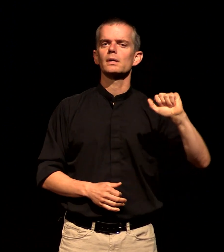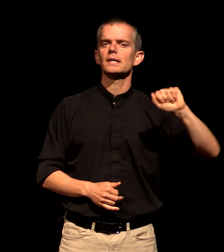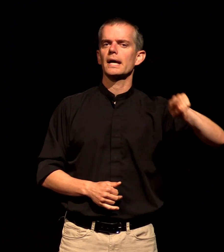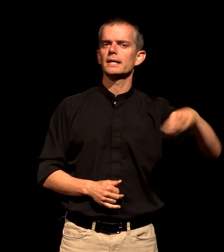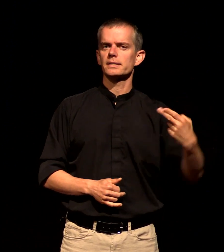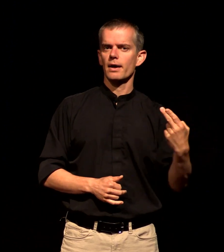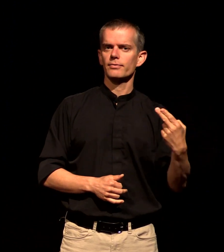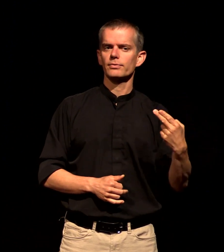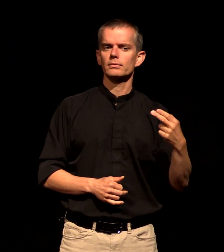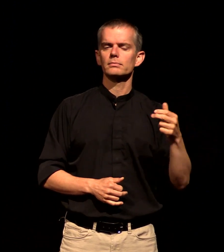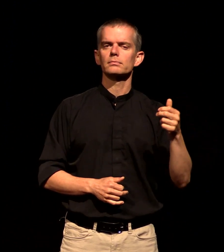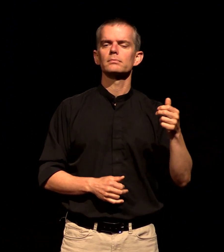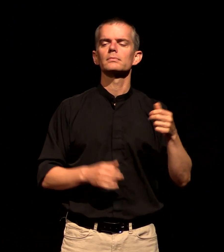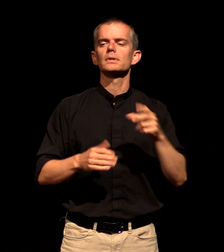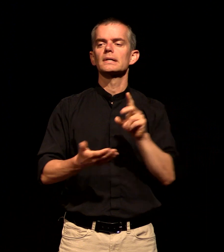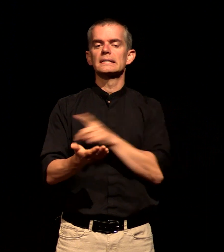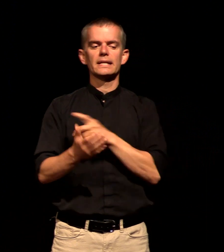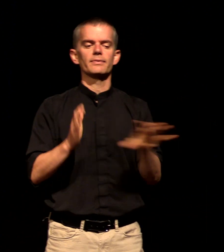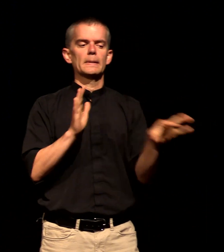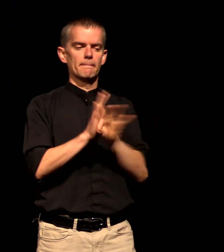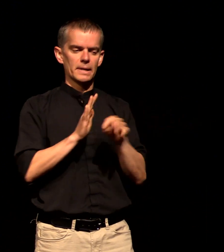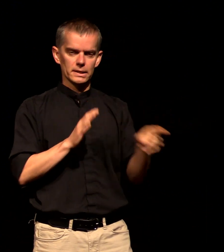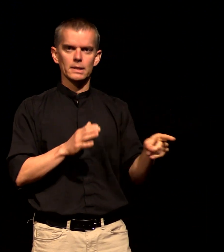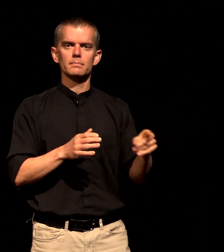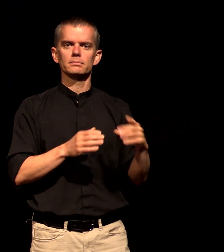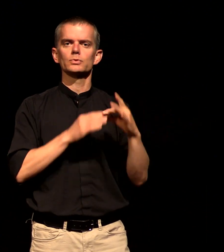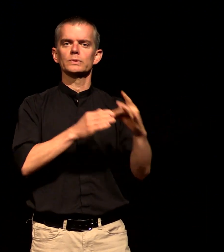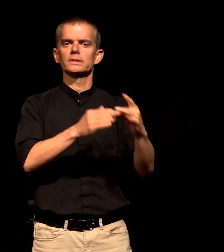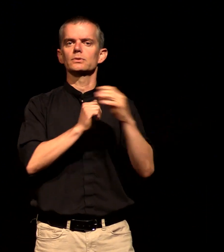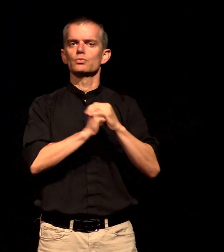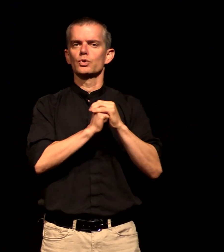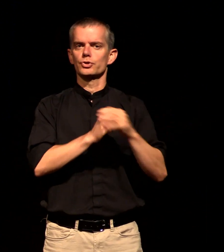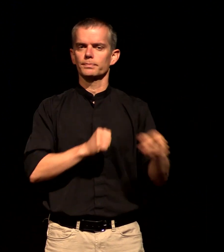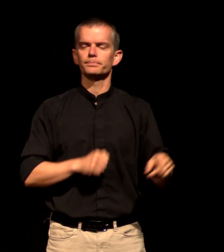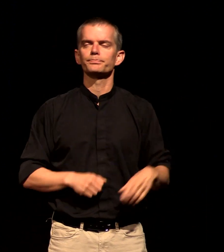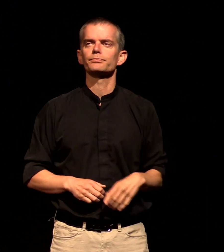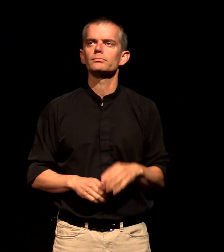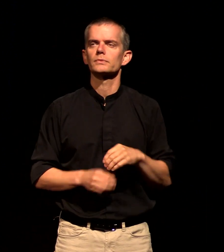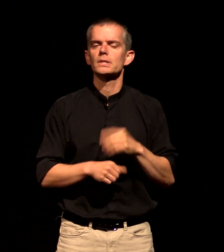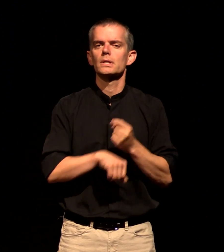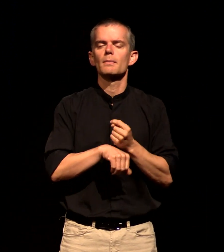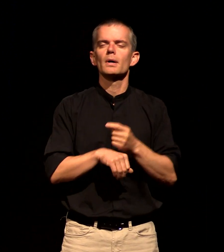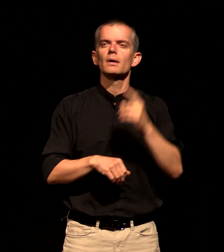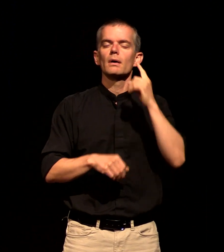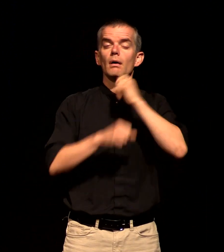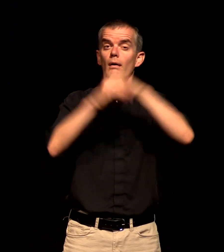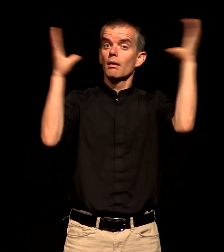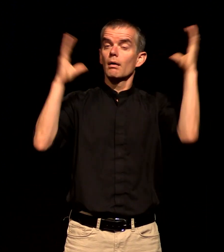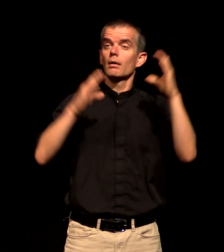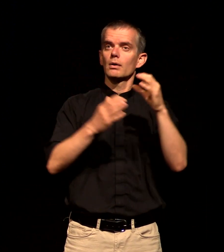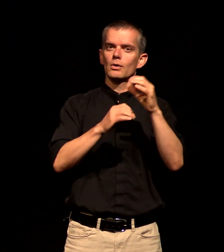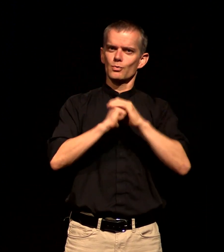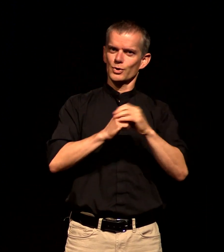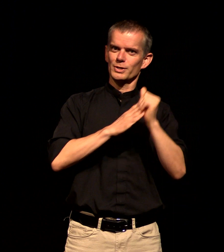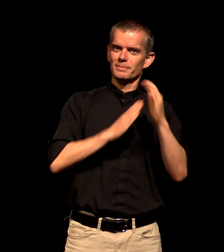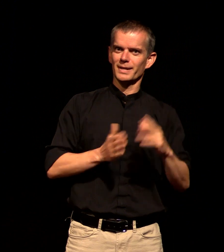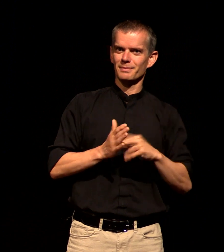by King David for the Tabernacle Choir. And when you think of Asaph as a worship leader don't think a guy with a guitar,